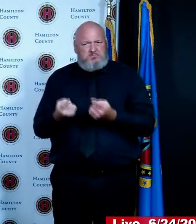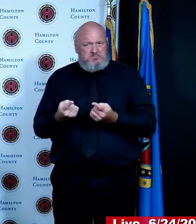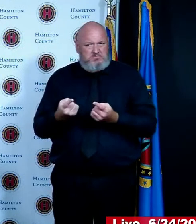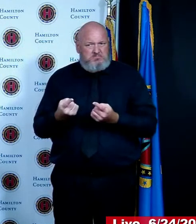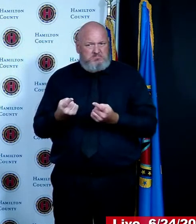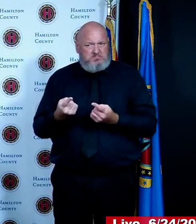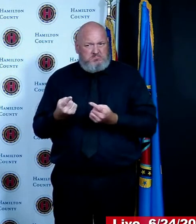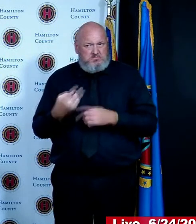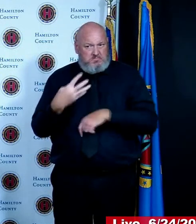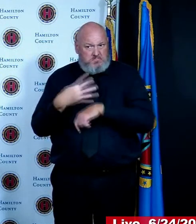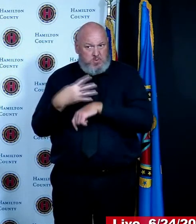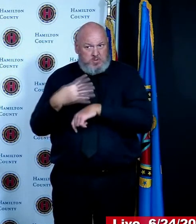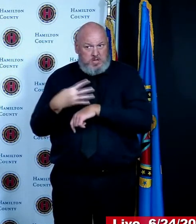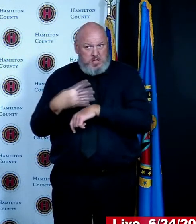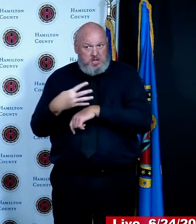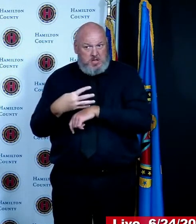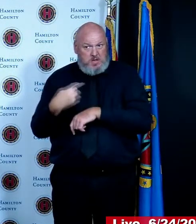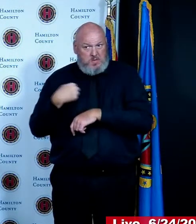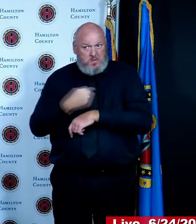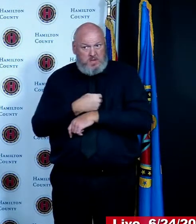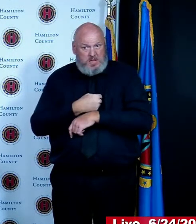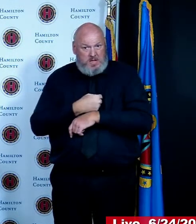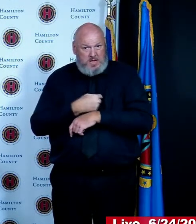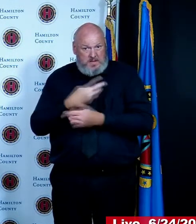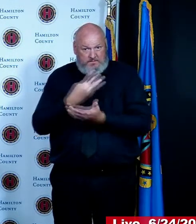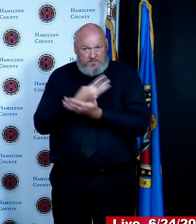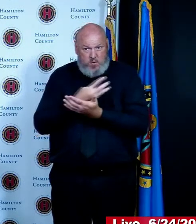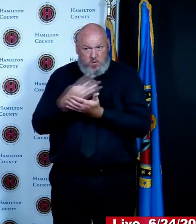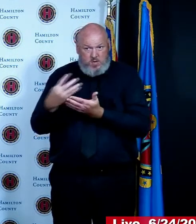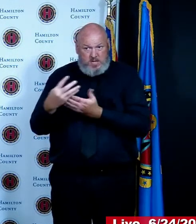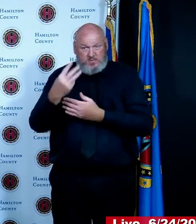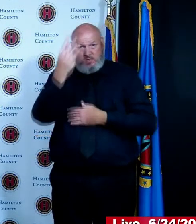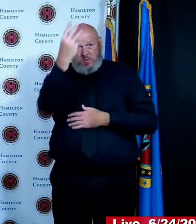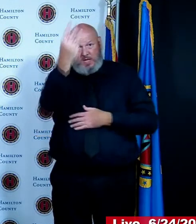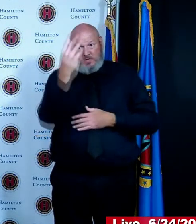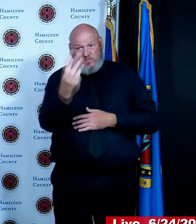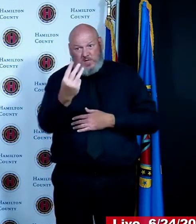and we've been doing this on a weekly basis so these are seven-day changes so